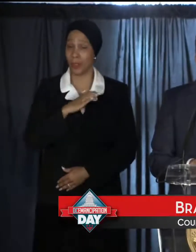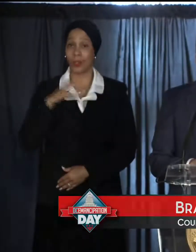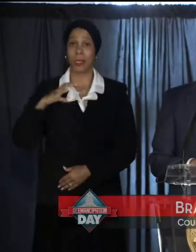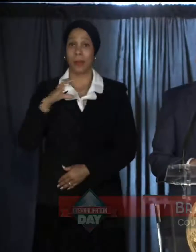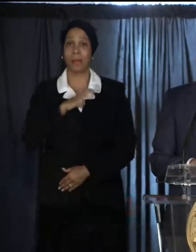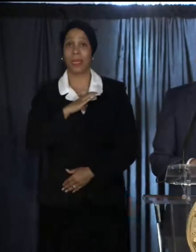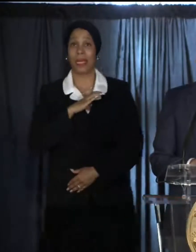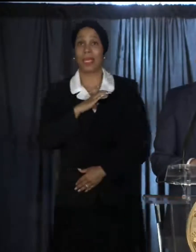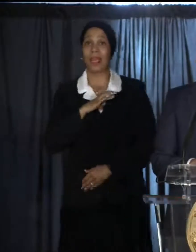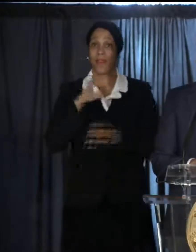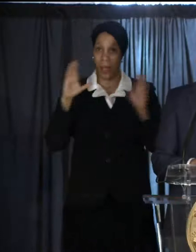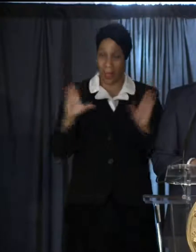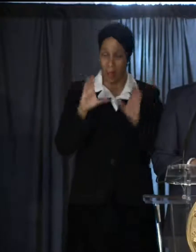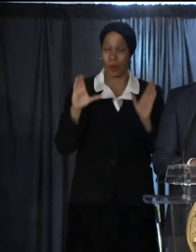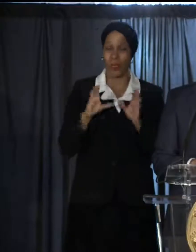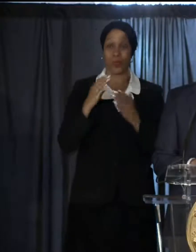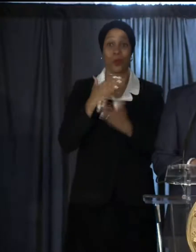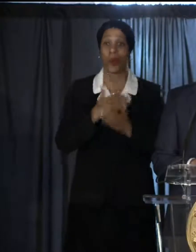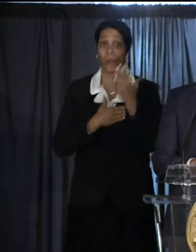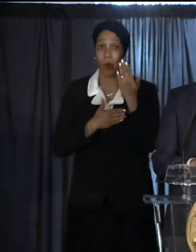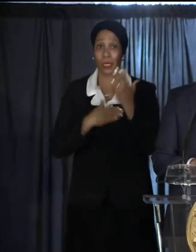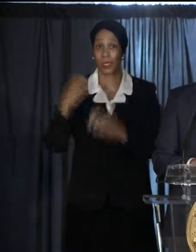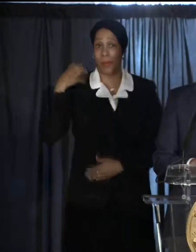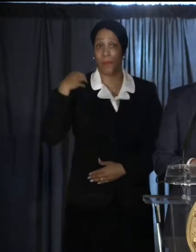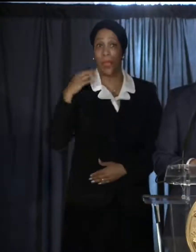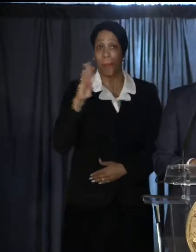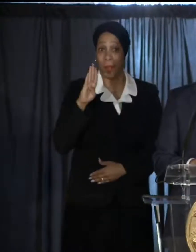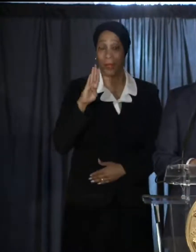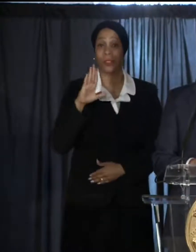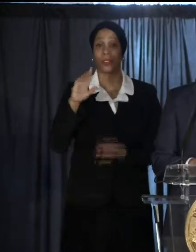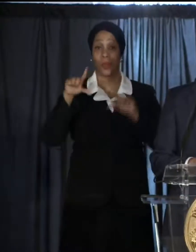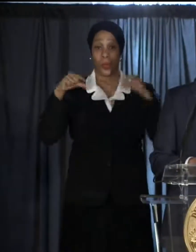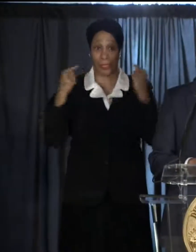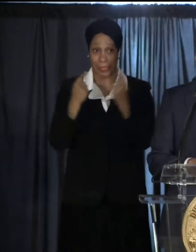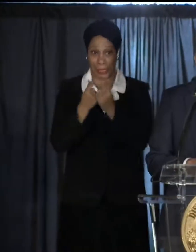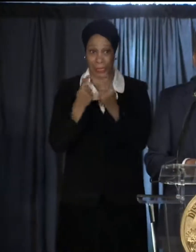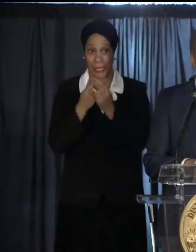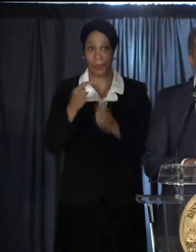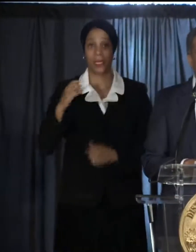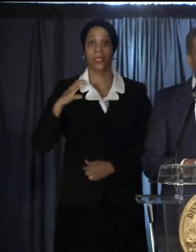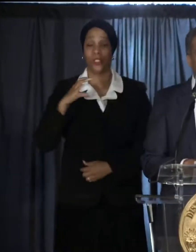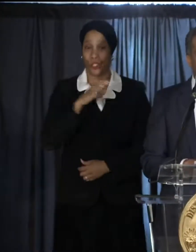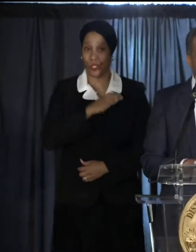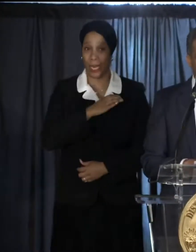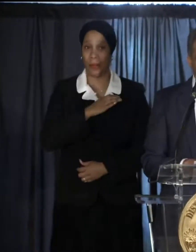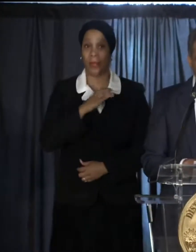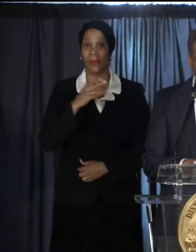GOVERNMENT OPERATIONS. GOOD MORNING TO MAYOR BOWSER AND HER CABINET, CHAIRMAN PHIL MENDELSON AND MY COLLEAGUES ON